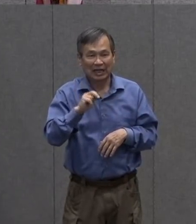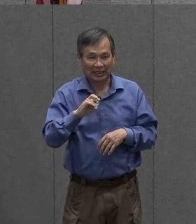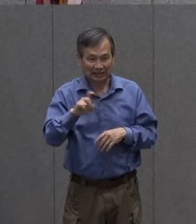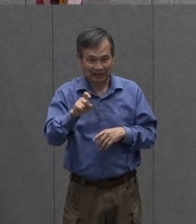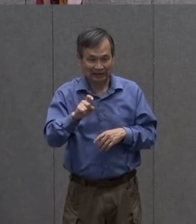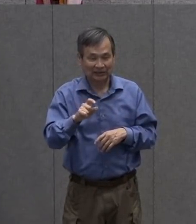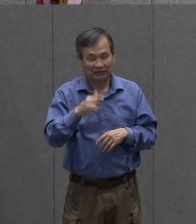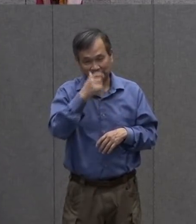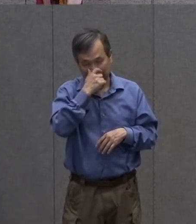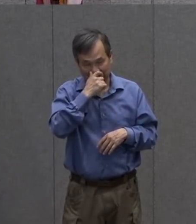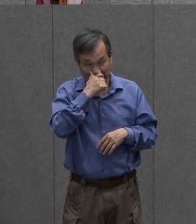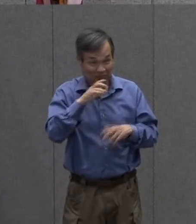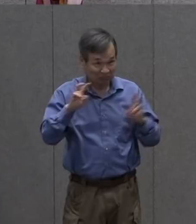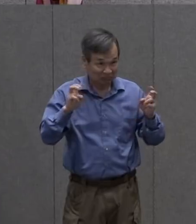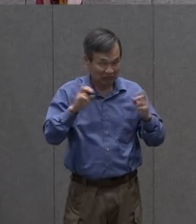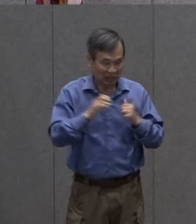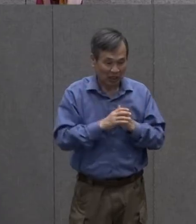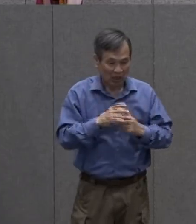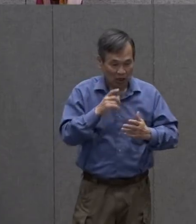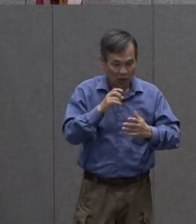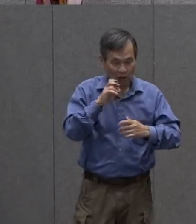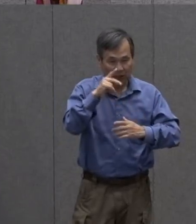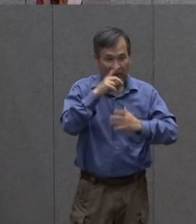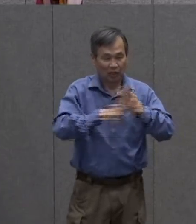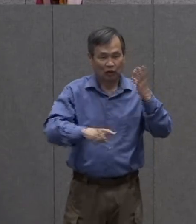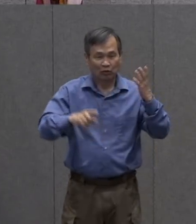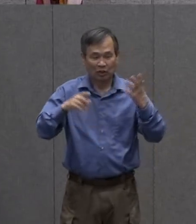The first use of what we know today as Kleenex